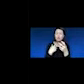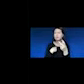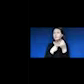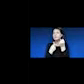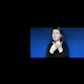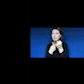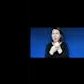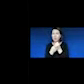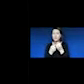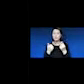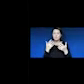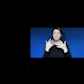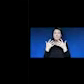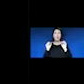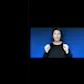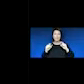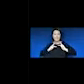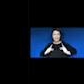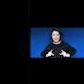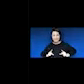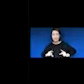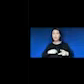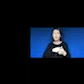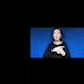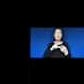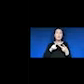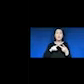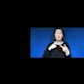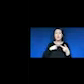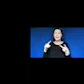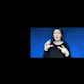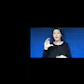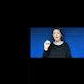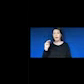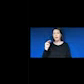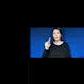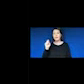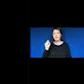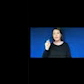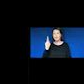physical supports, whether they are compensatory strategies, but also looking at natural supports